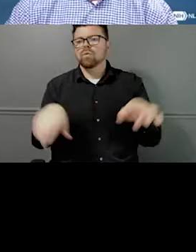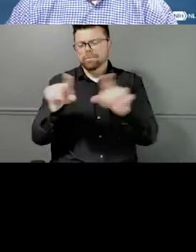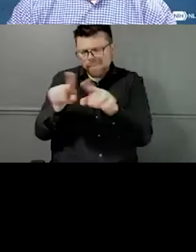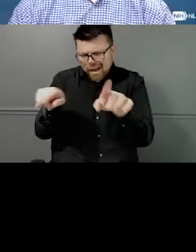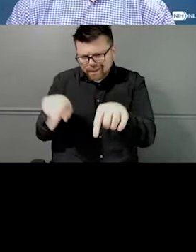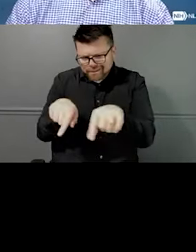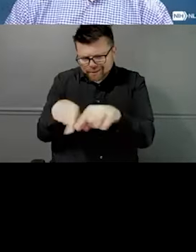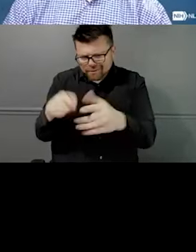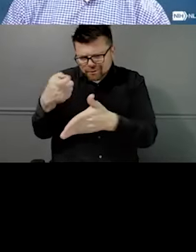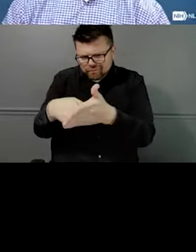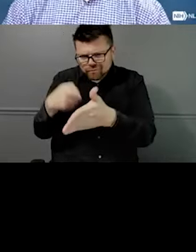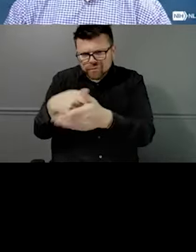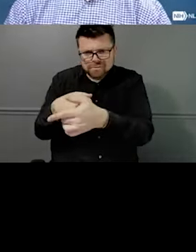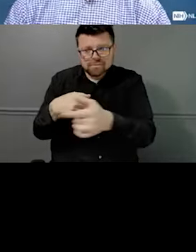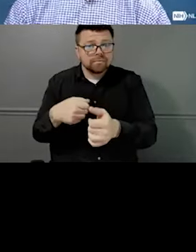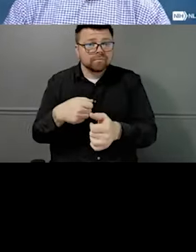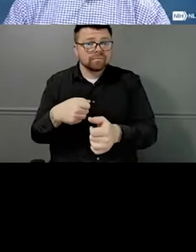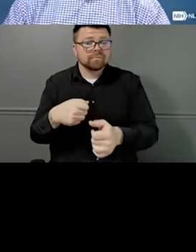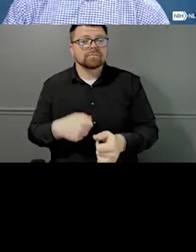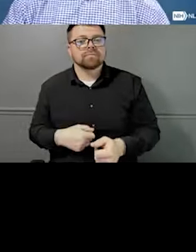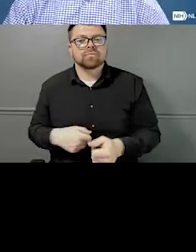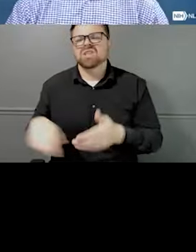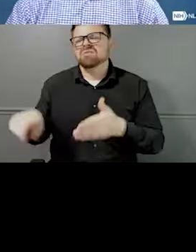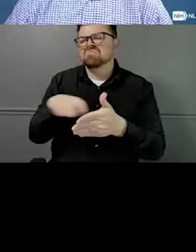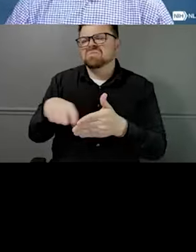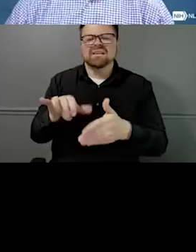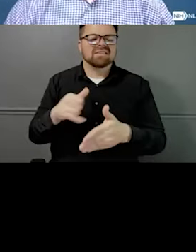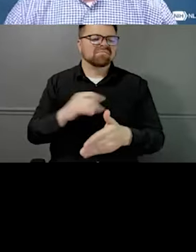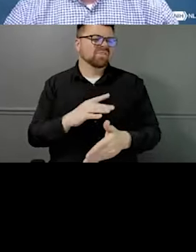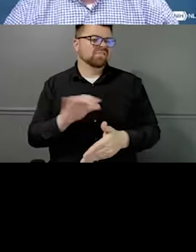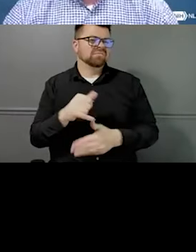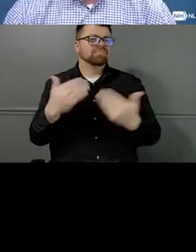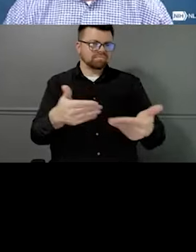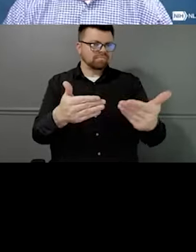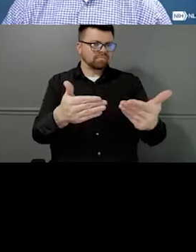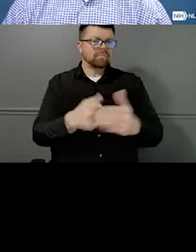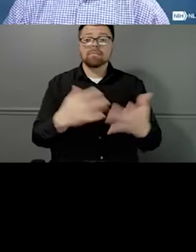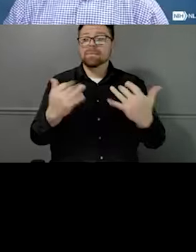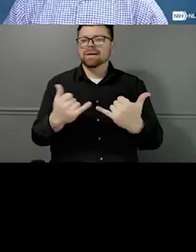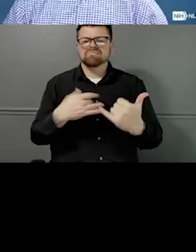and follow along, that's perfectly fine as well. I like to describe SciENcv.